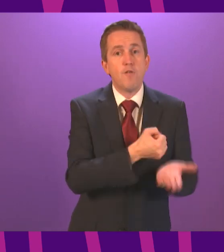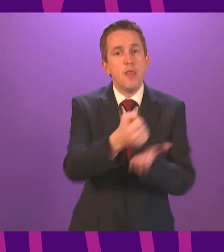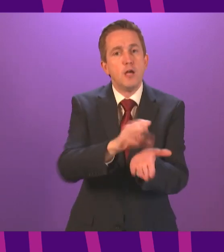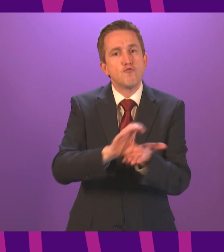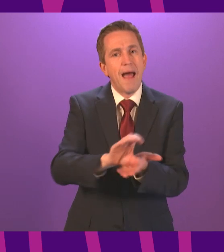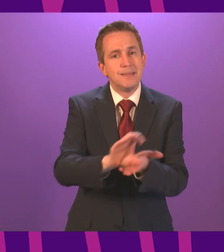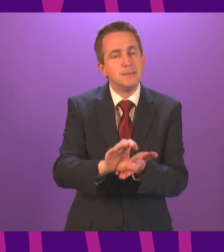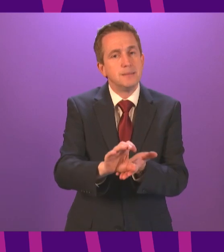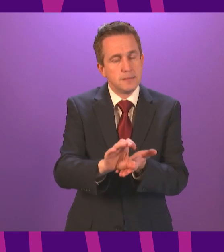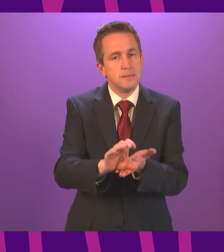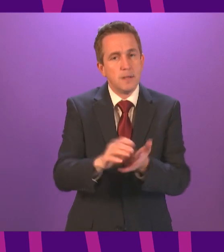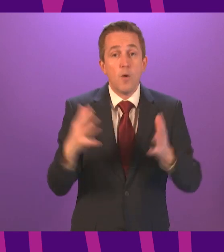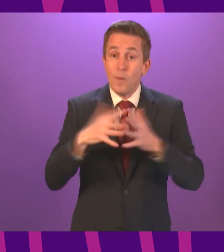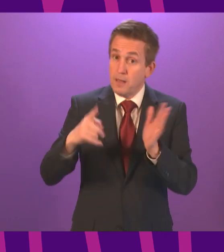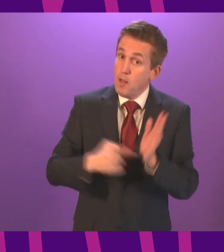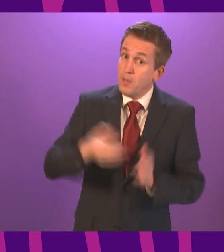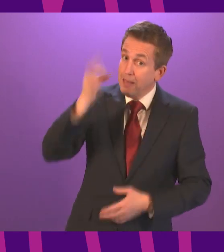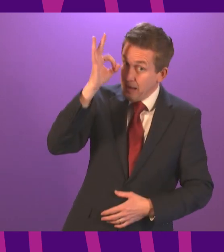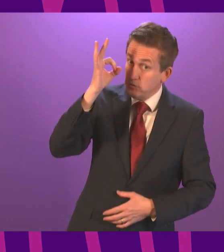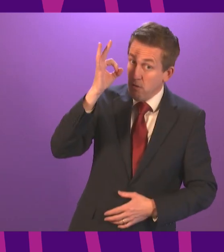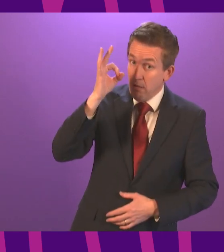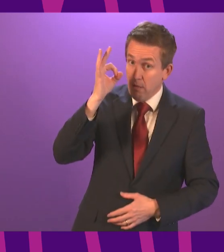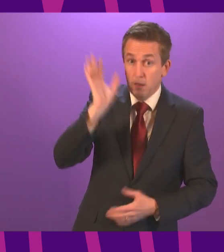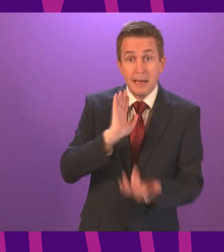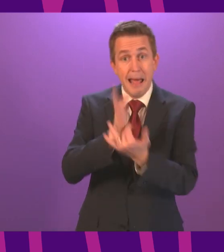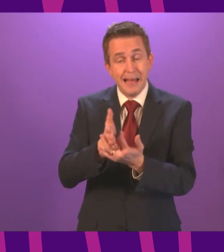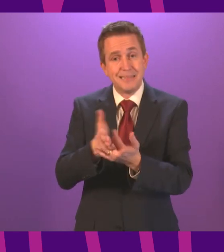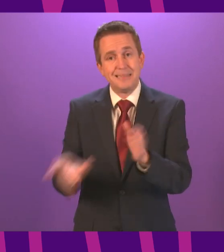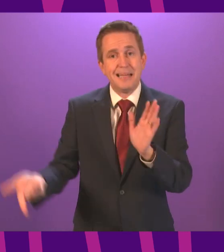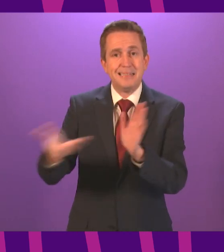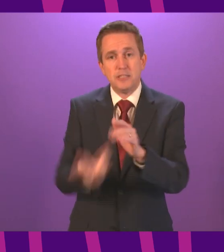to the additional discretionary fund to help businesses, over and above the grant scheme,